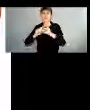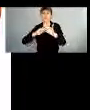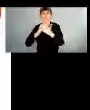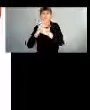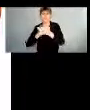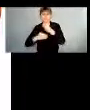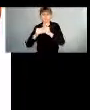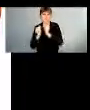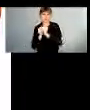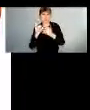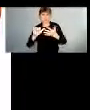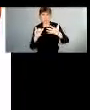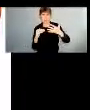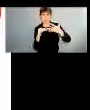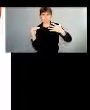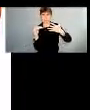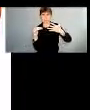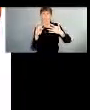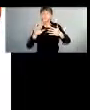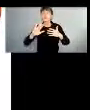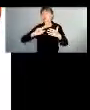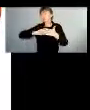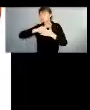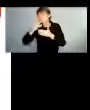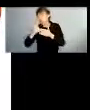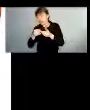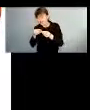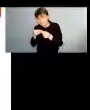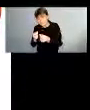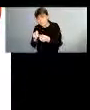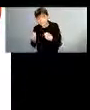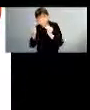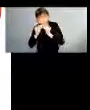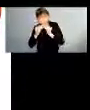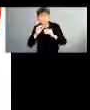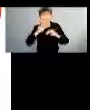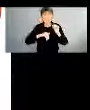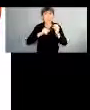If your project expenses go over the maximum request amount available, then you can reconsider